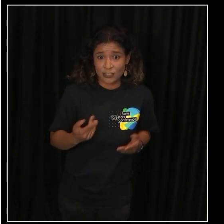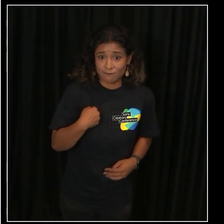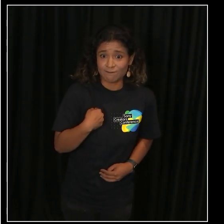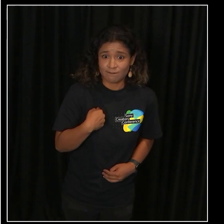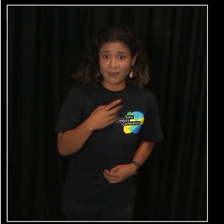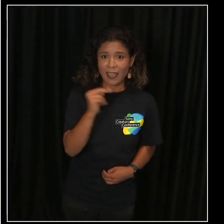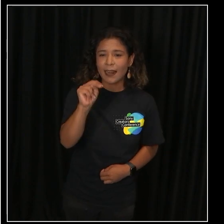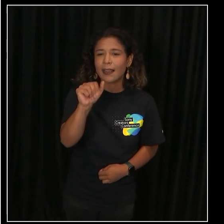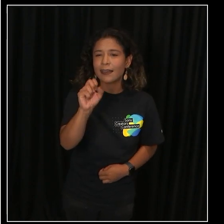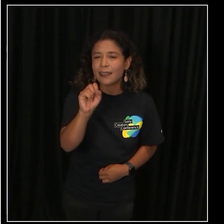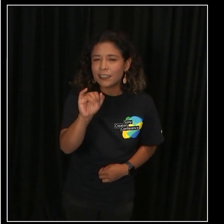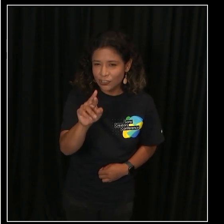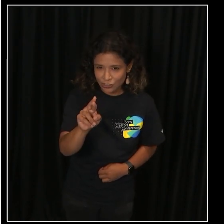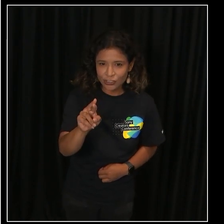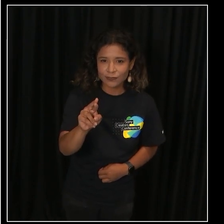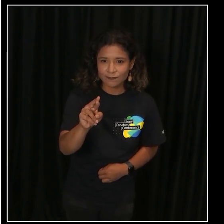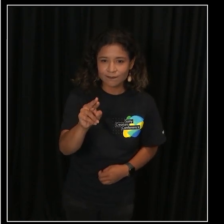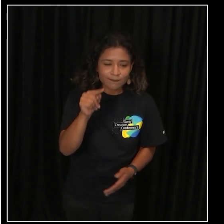our ML researcher specializing in 3D here today.